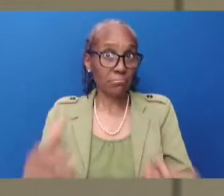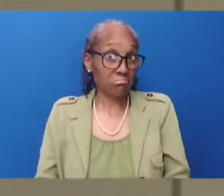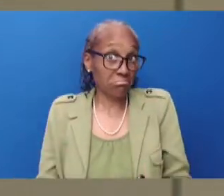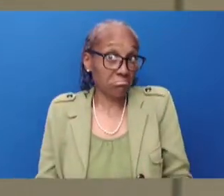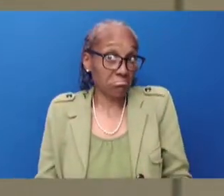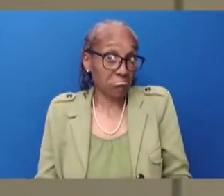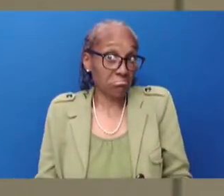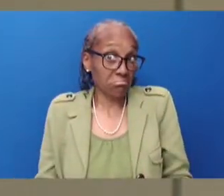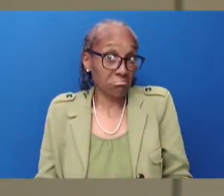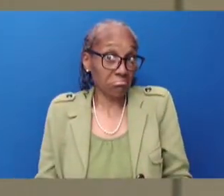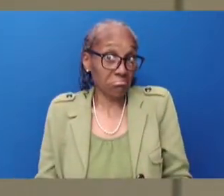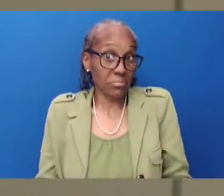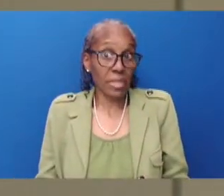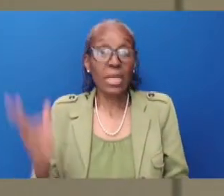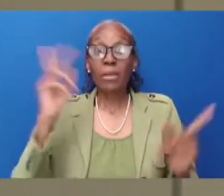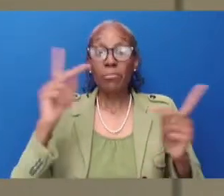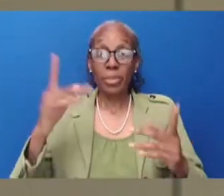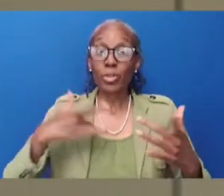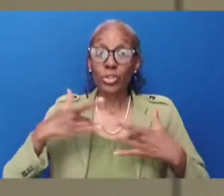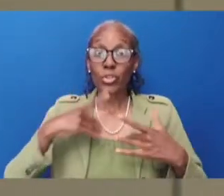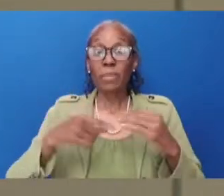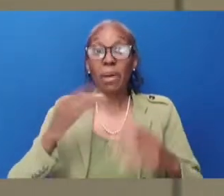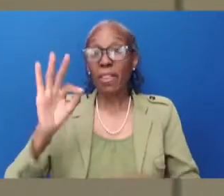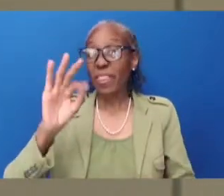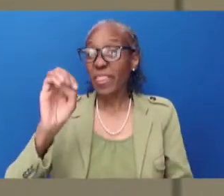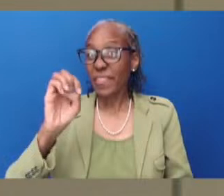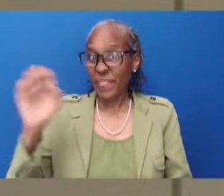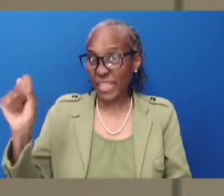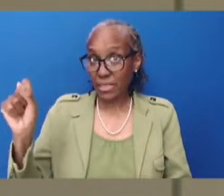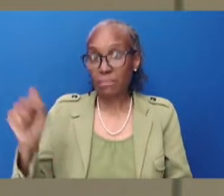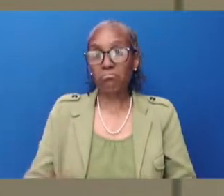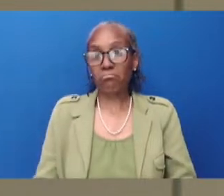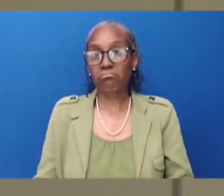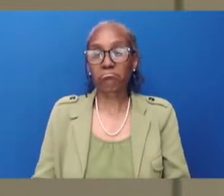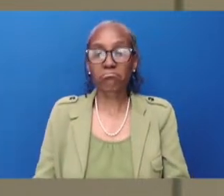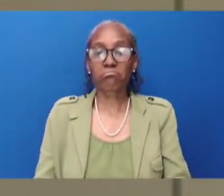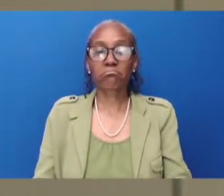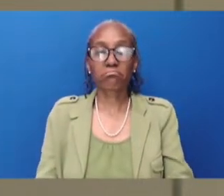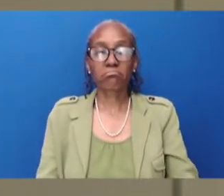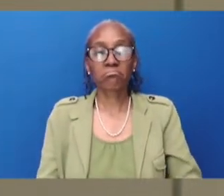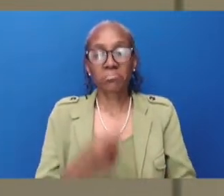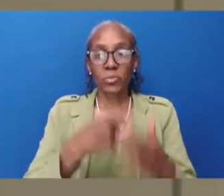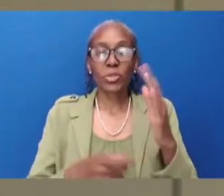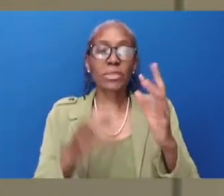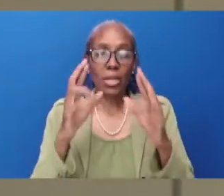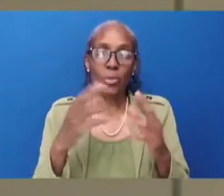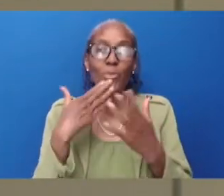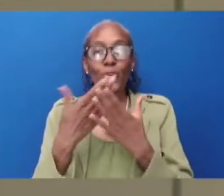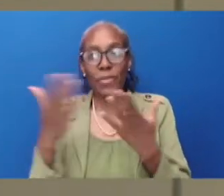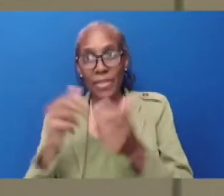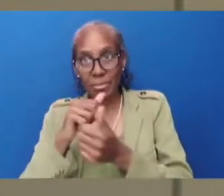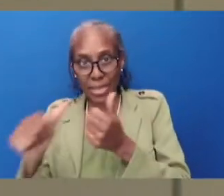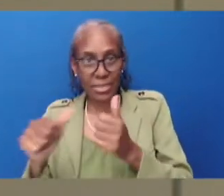REALLY GOOD. I JUST HOPE IT PASSES AND, YOU